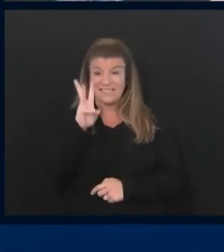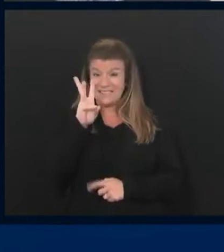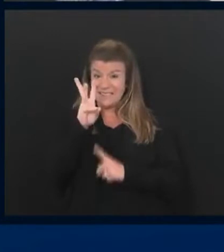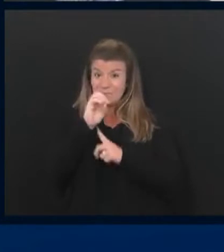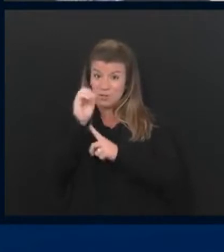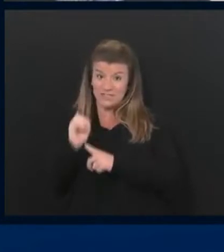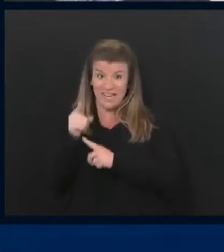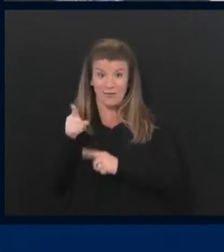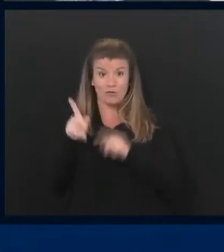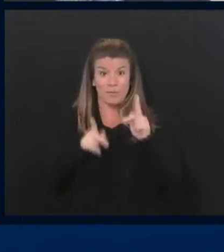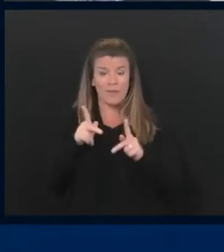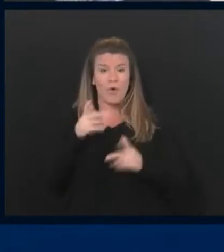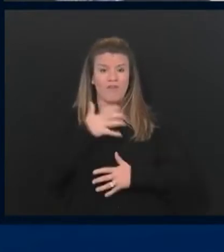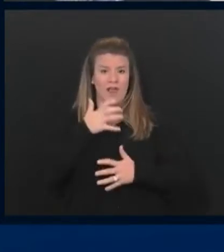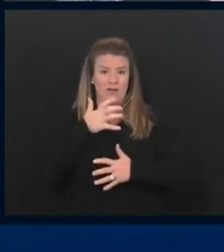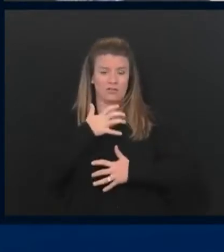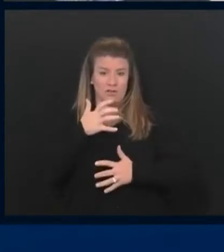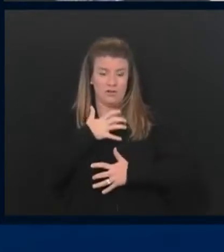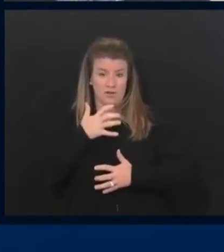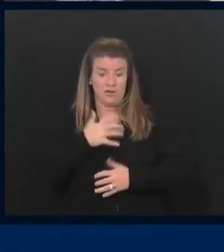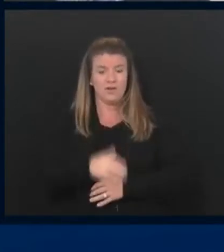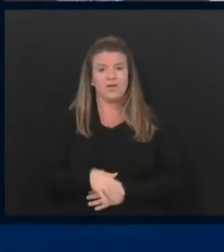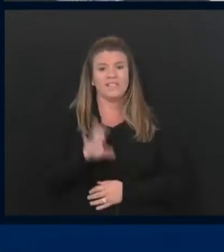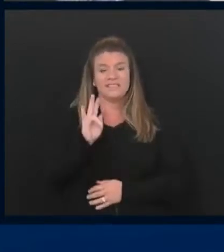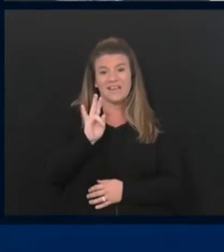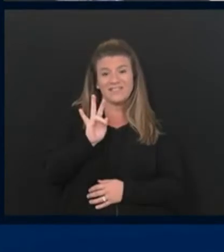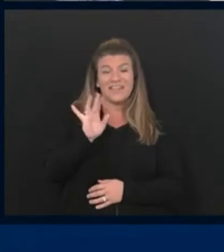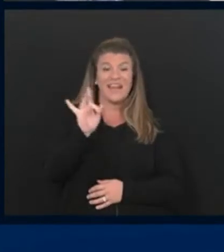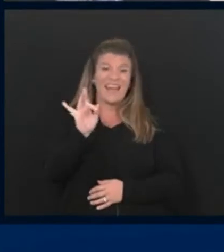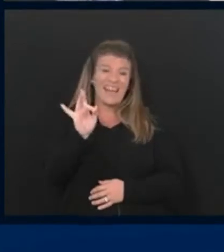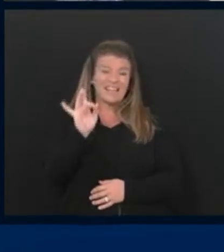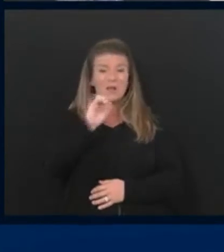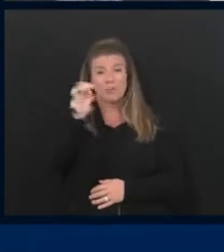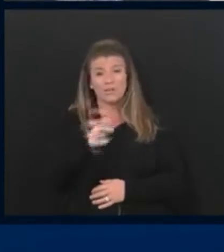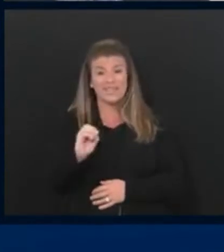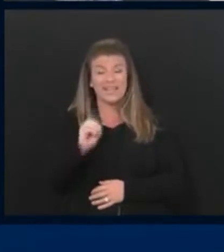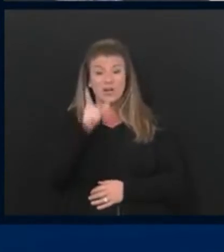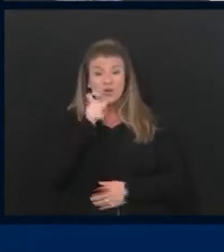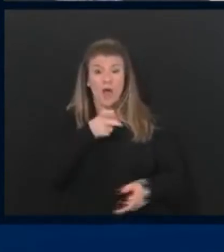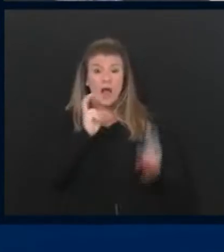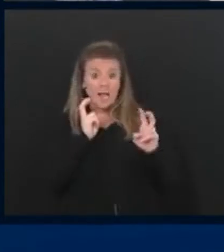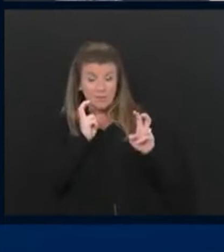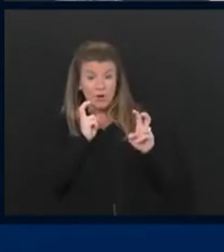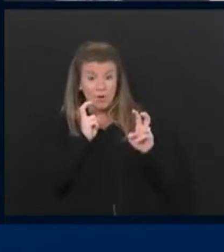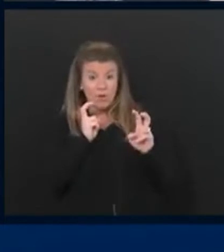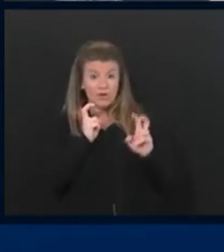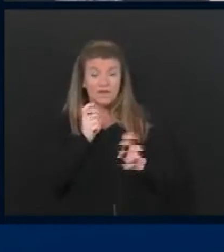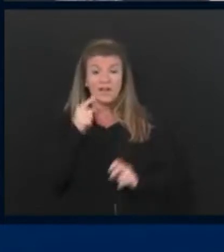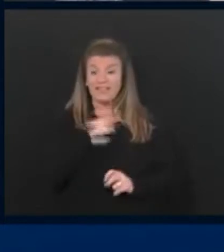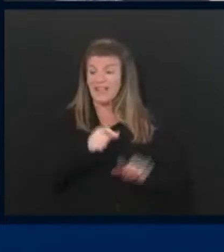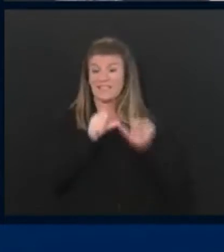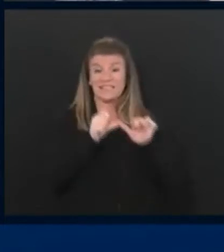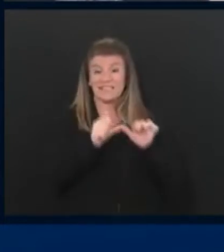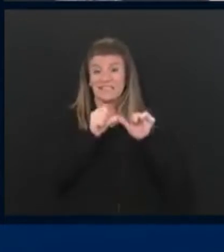WE NOTICE ABOUT 9% OF PEOPLE ARE IN THE ICU, ABOUT 6% ON VENTILATORS, ABOUT 17 OR 18% OF